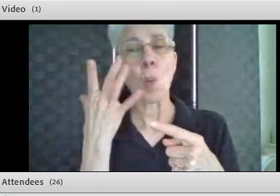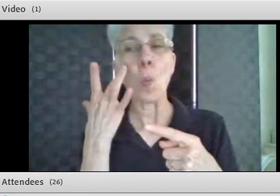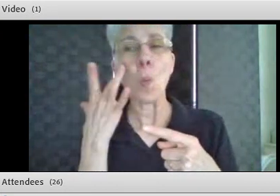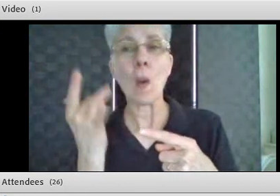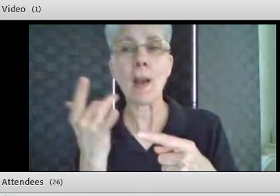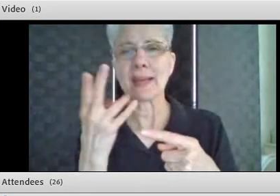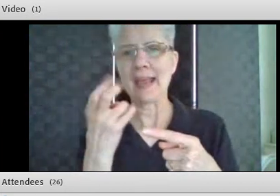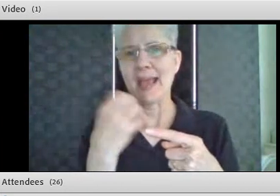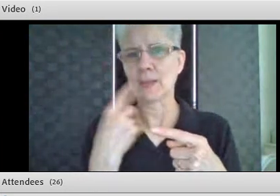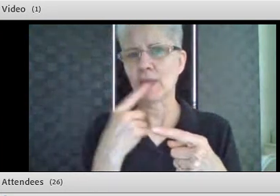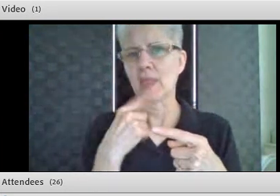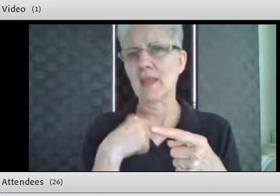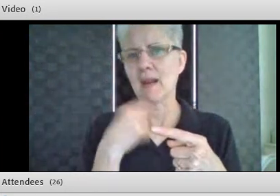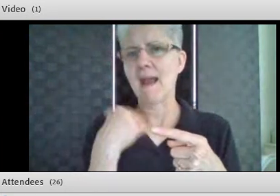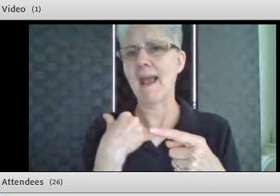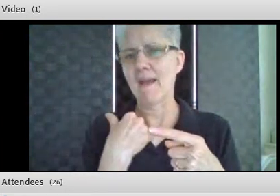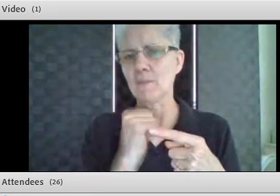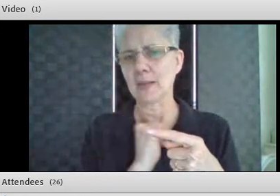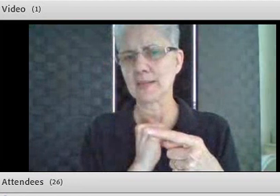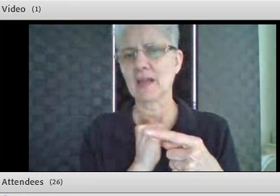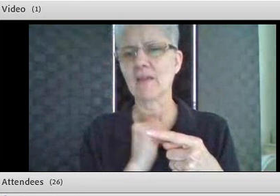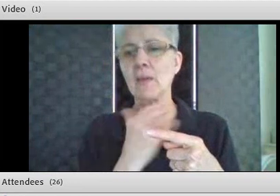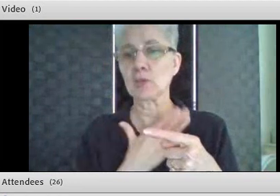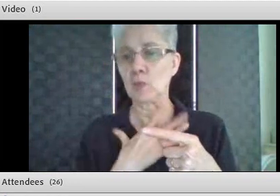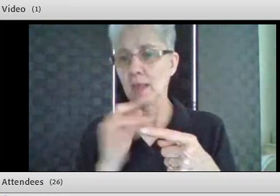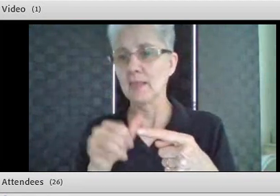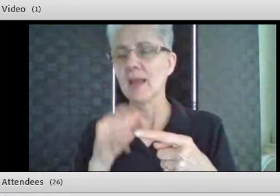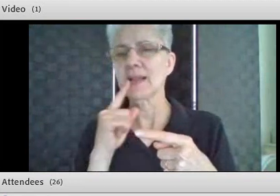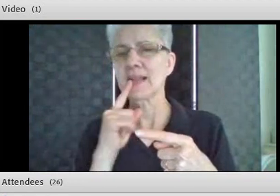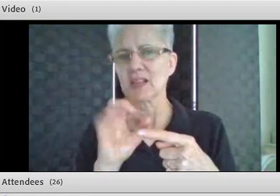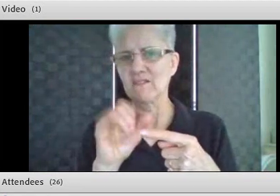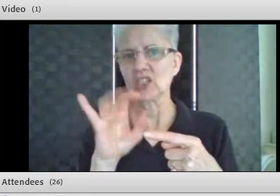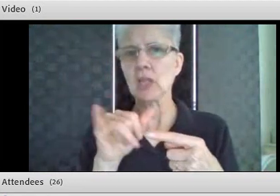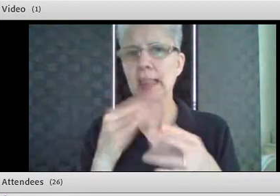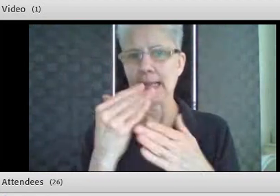Okay, so Kandsinky, now this guy is very close to my heart